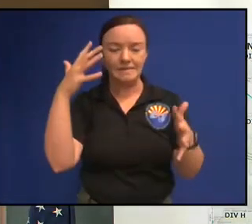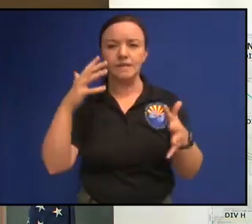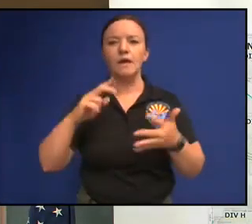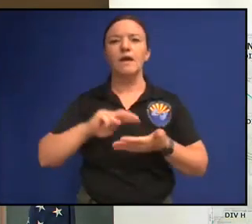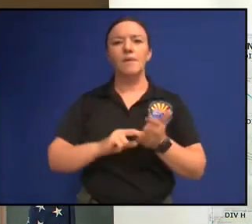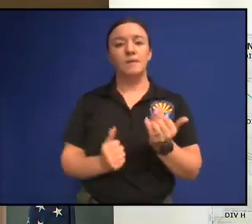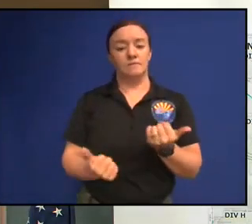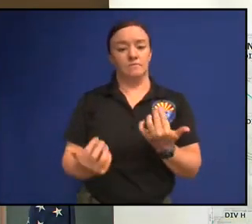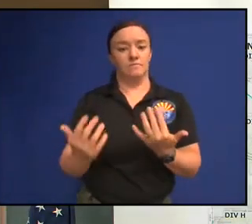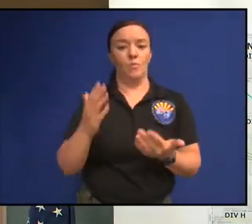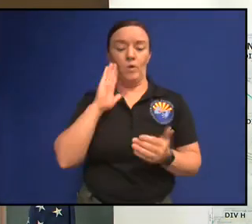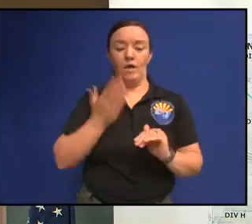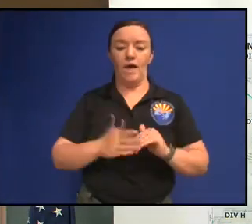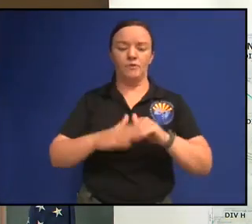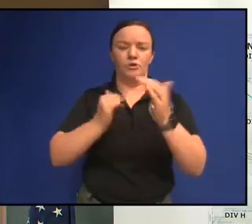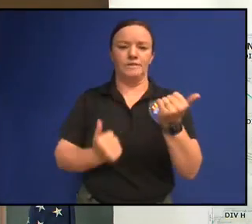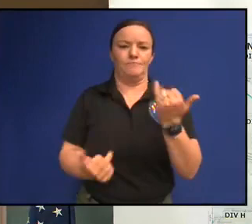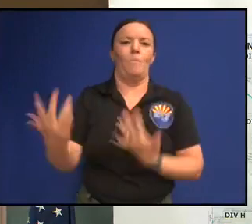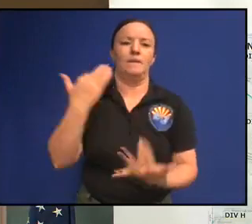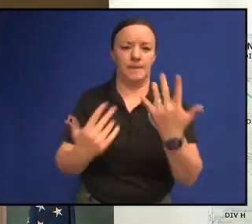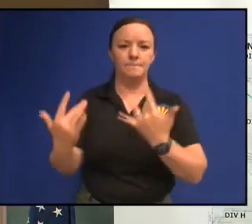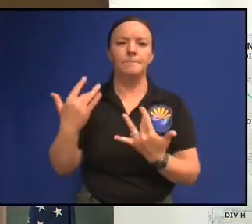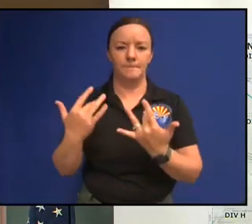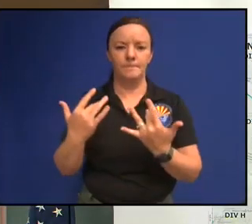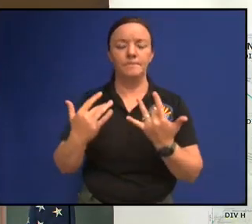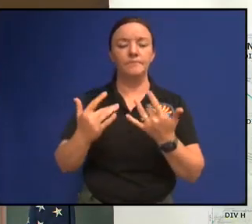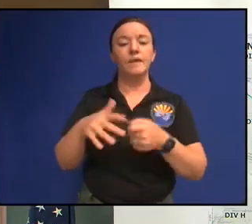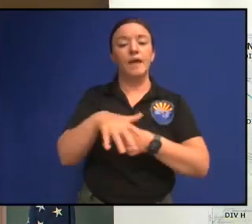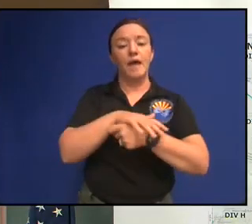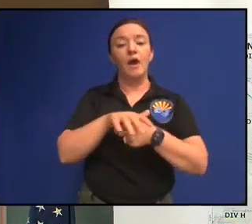I THINK THE AREA IT WILL PRIMARILY MOVE IS OUT OF THE